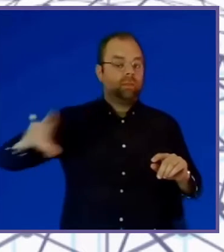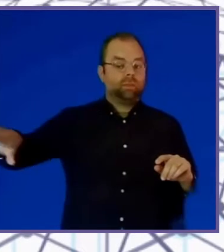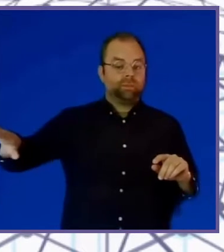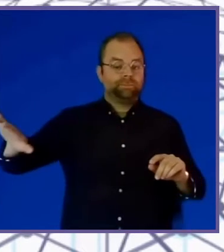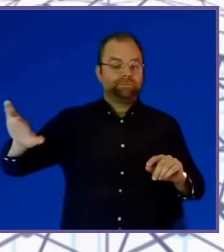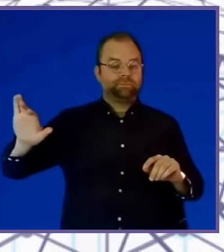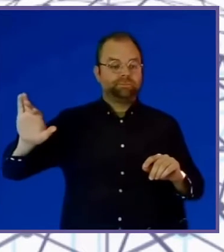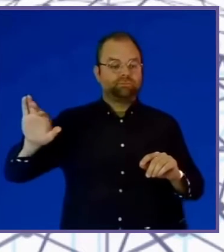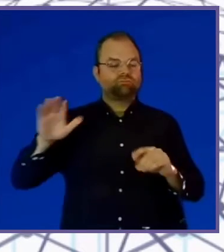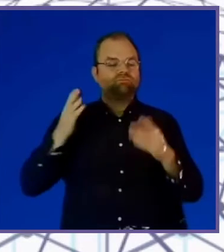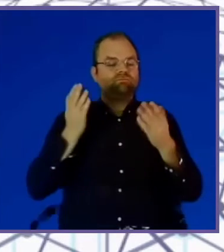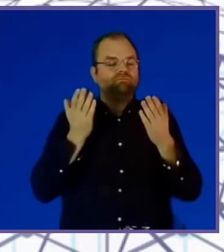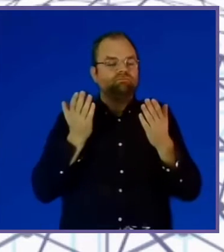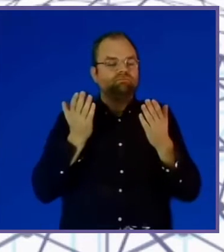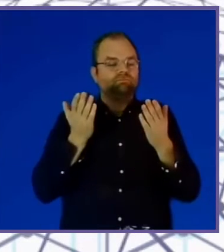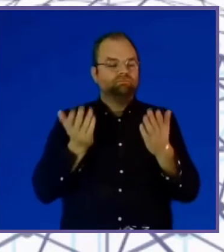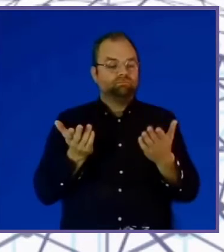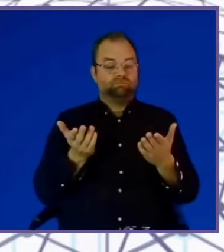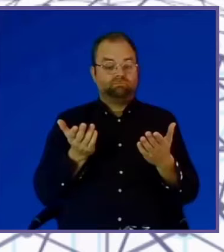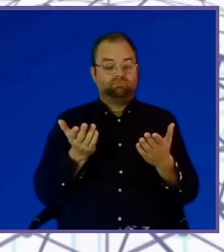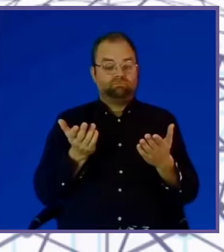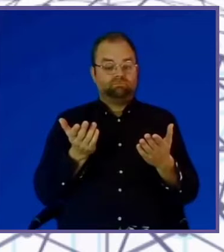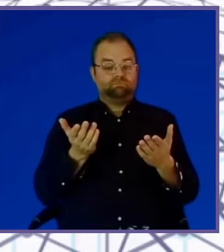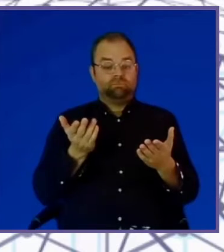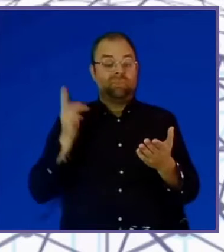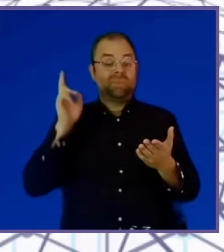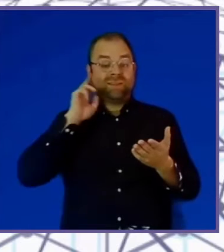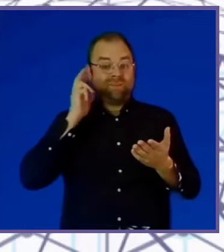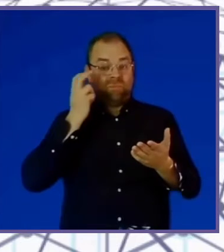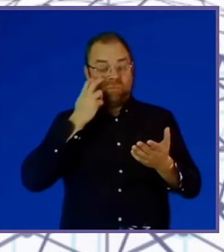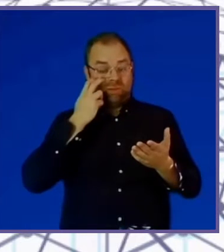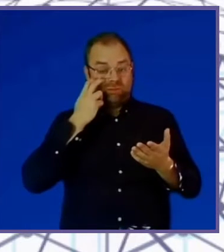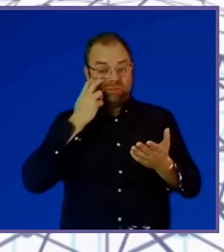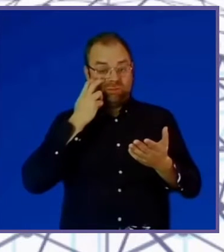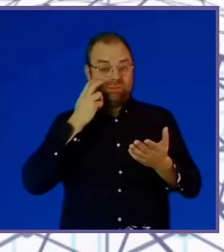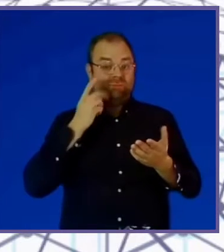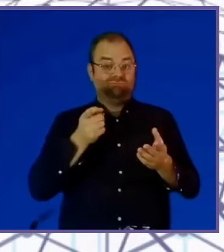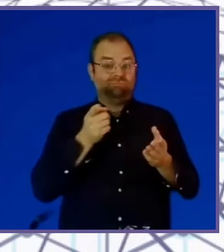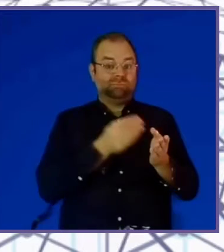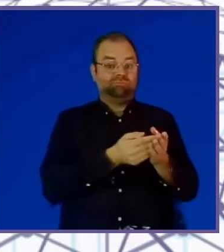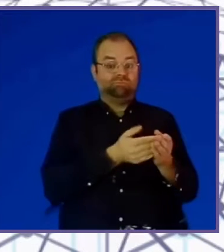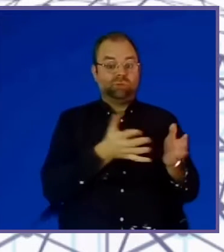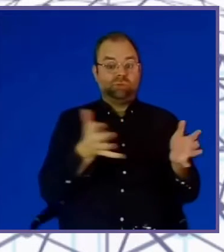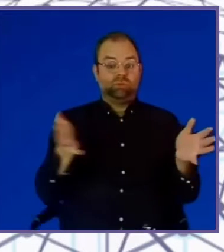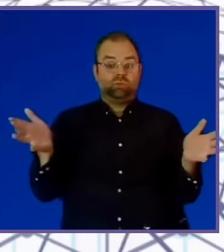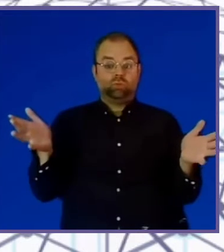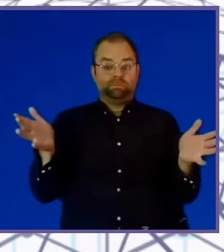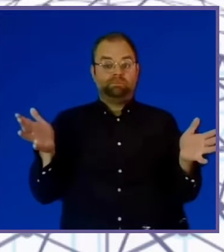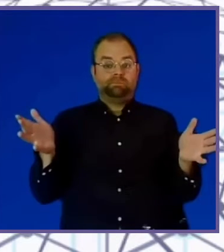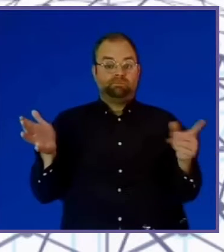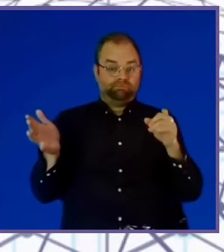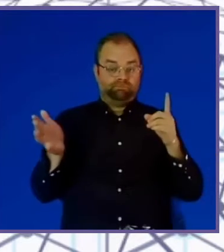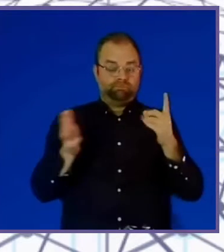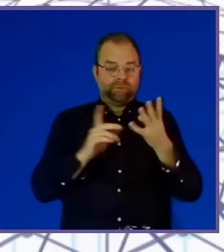this is the fourth fact no two deaf blind children or people are the same.